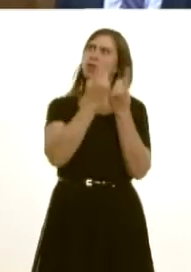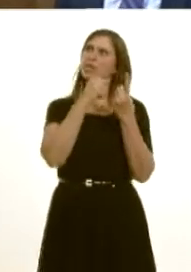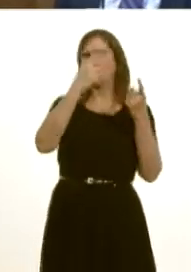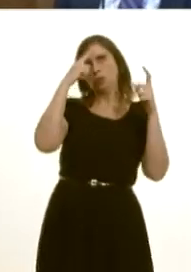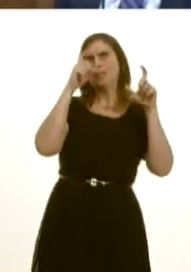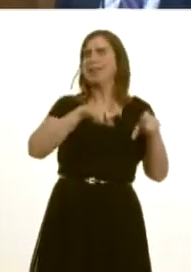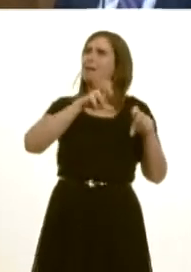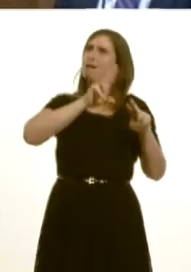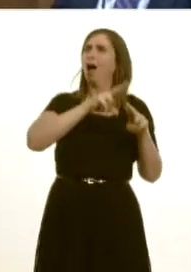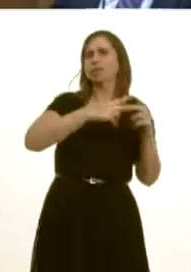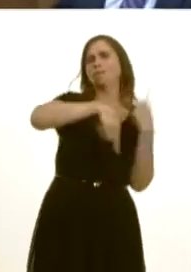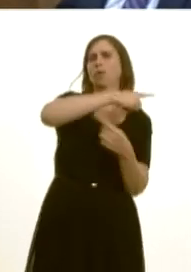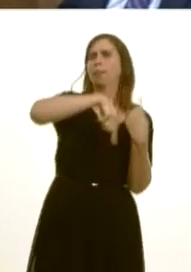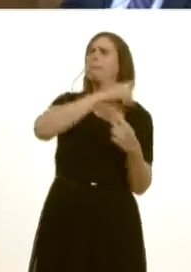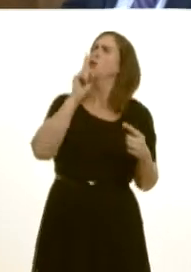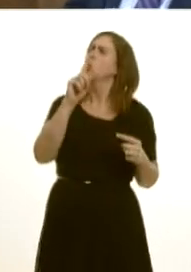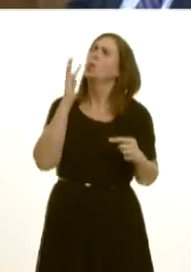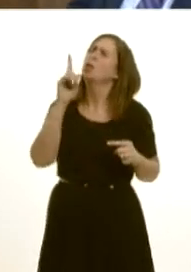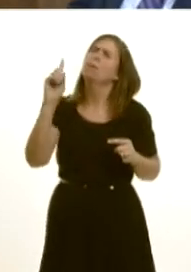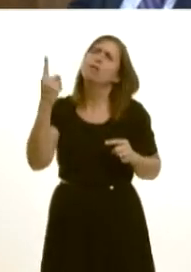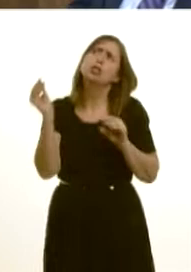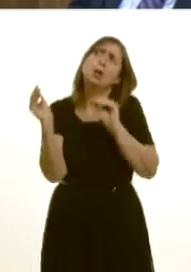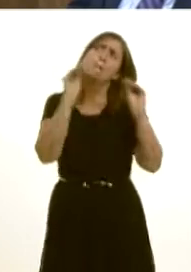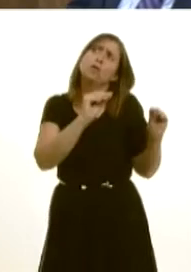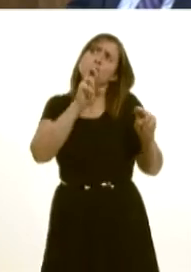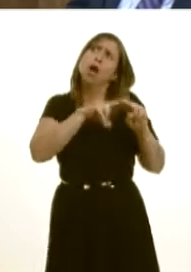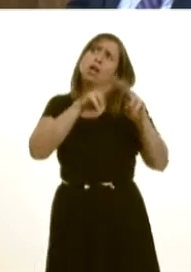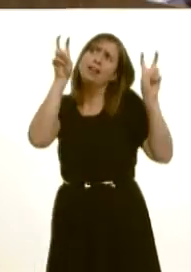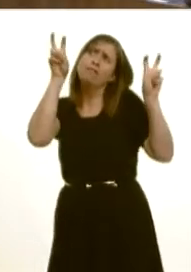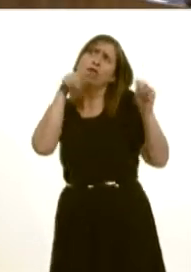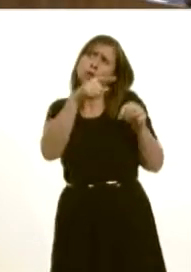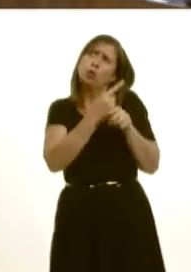moved to Cardiff’, I think was the term that you used. Who is right? Is the BMA right